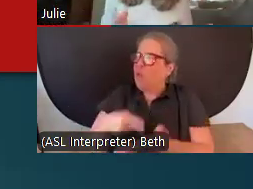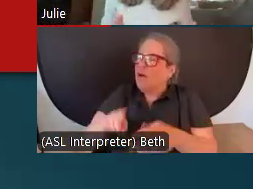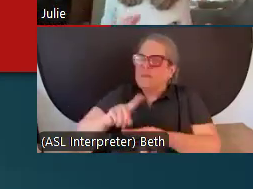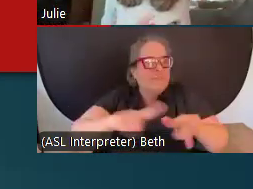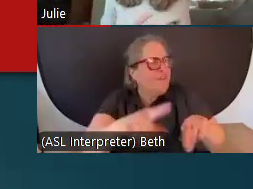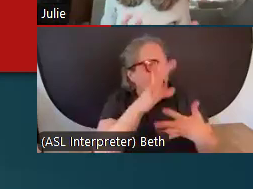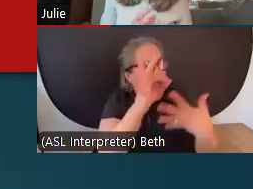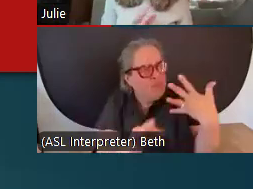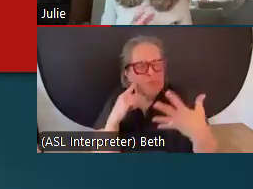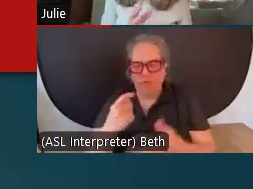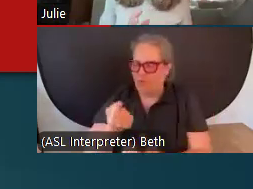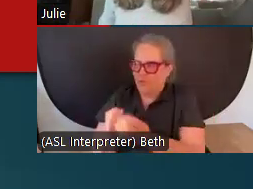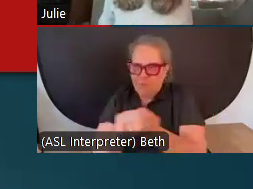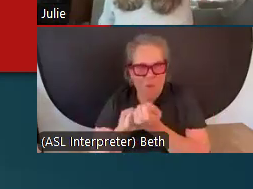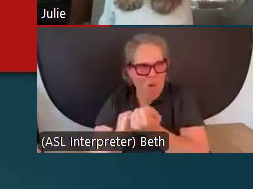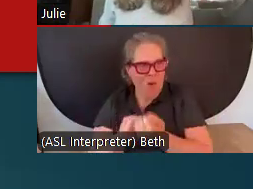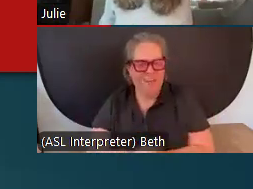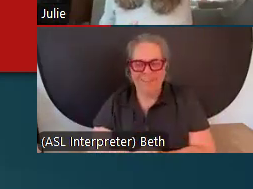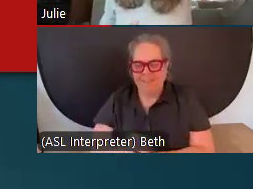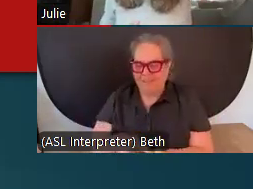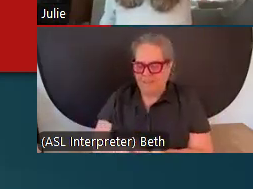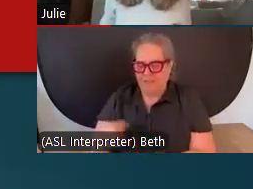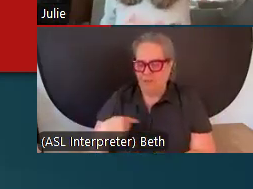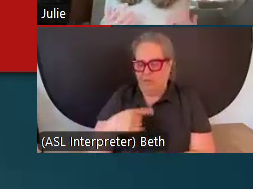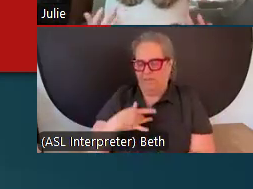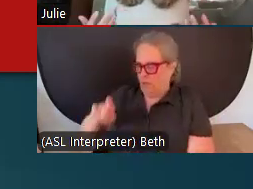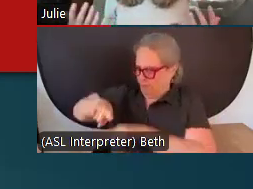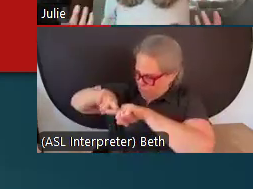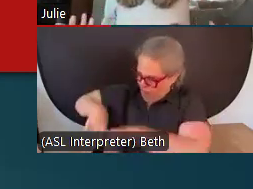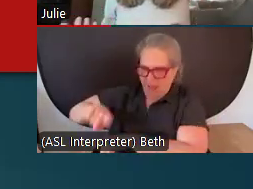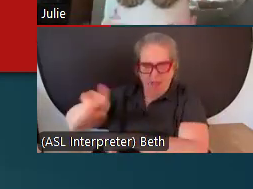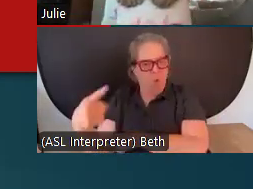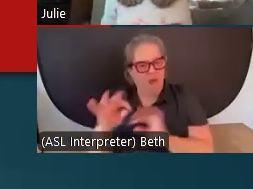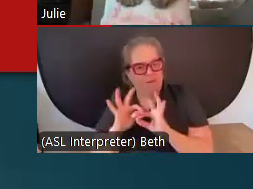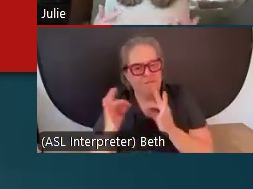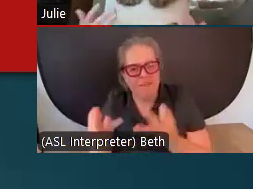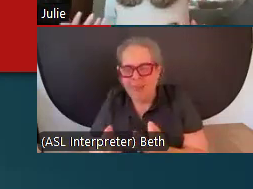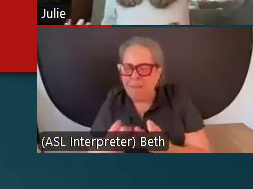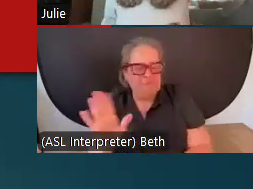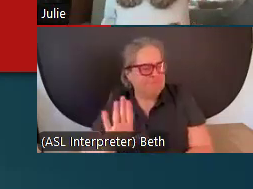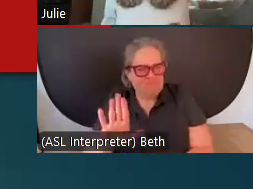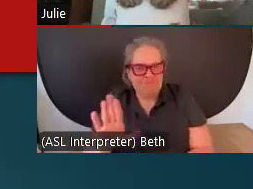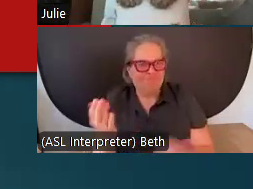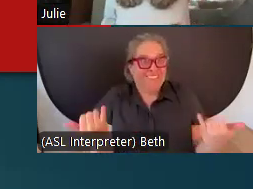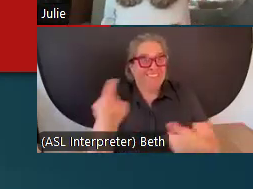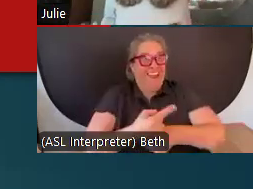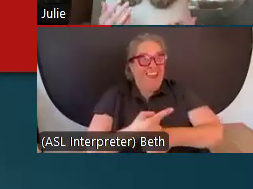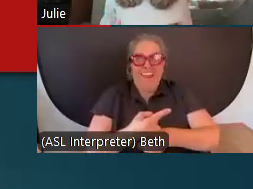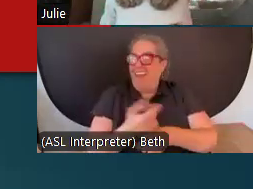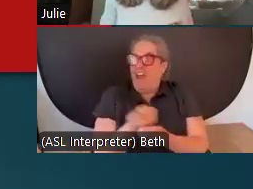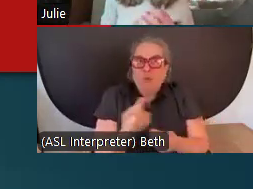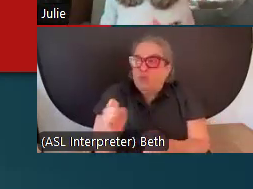We sometimes tend to assume that really we can only turn to our family, but I think in today's world, we have to be more creative.